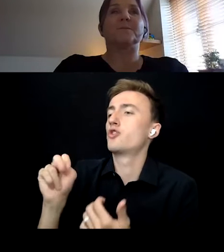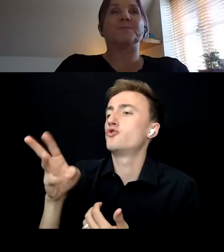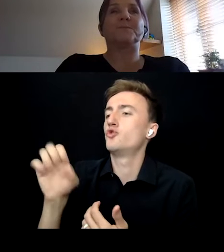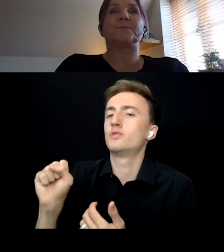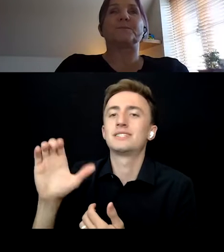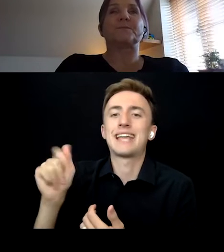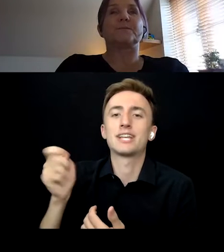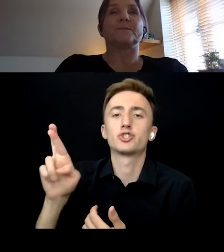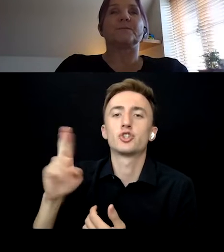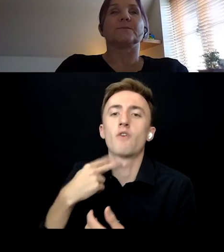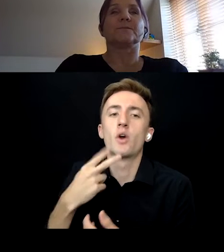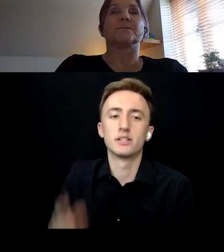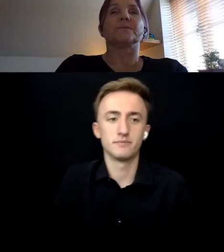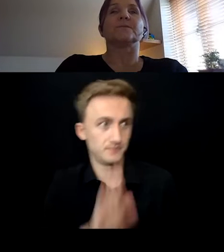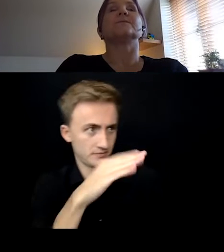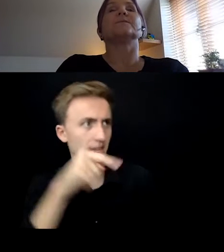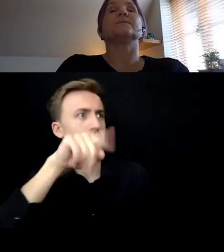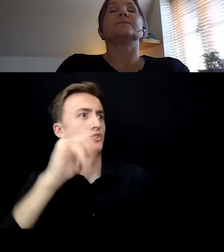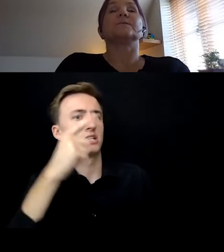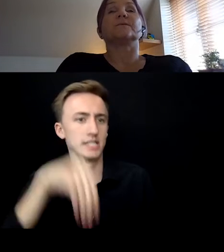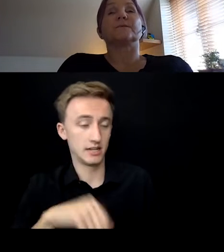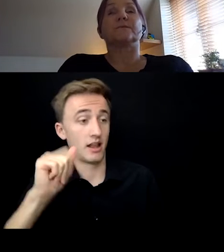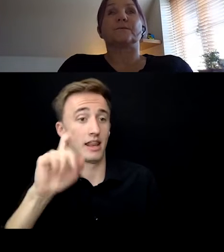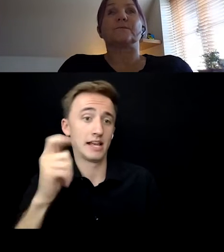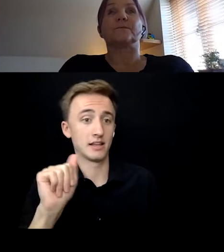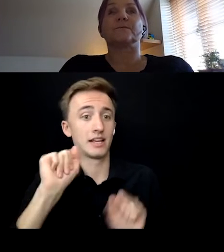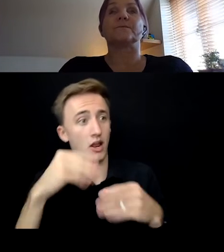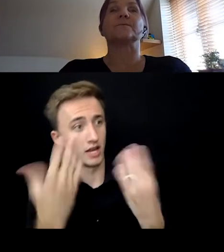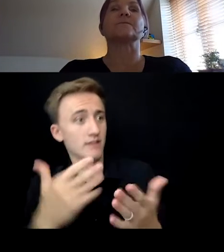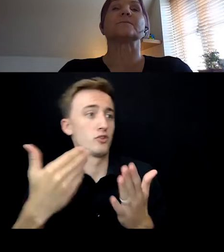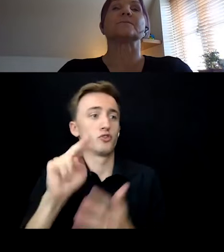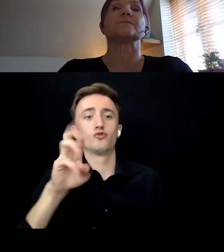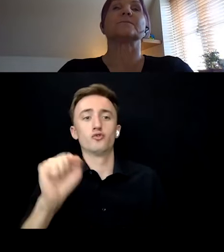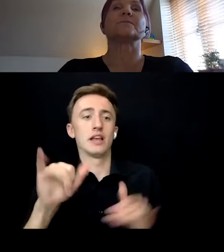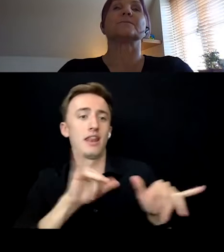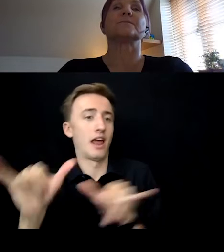This just in, Alexa can now deliver the news like a professional newscaster. The